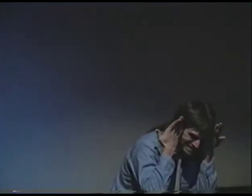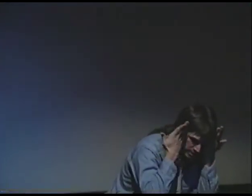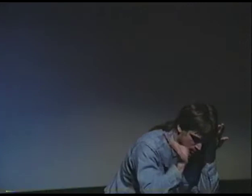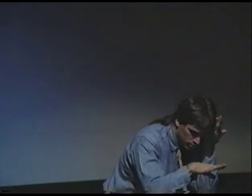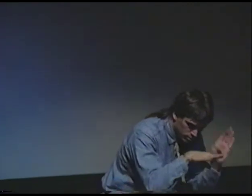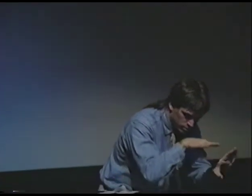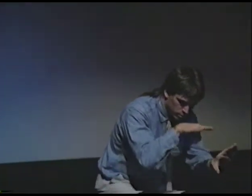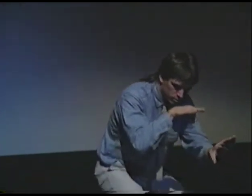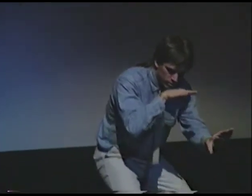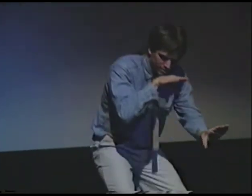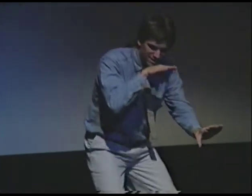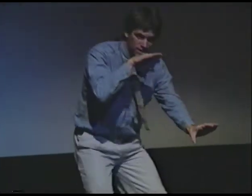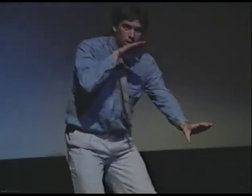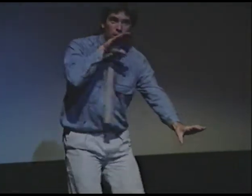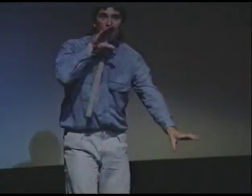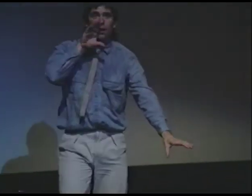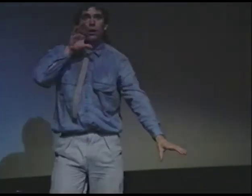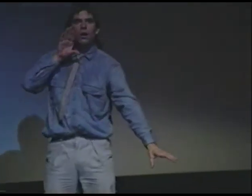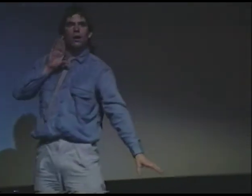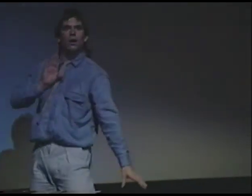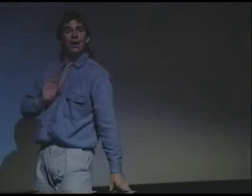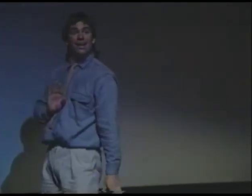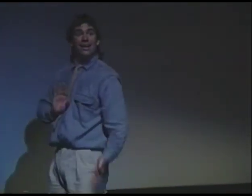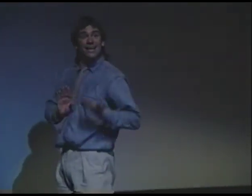So it started real close. We were in the fire and slowly move back.